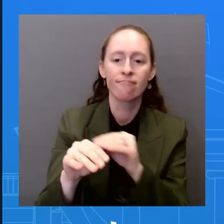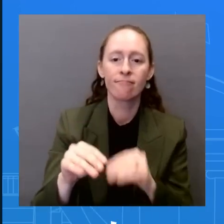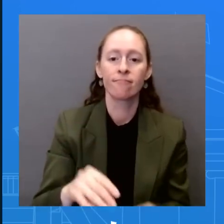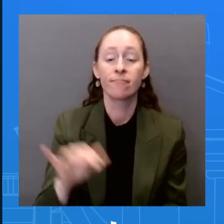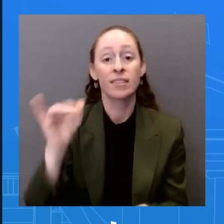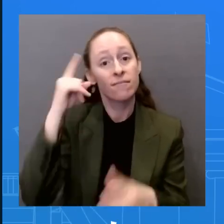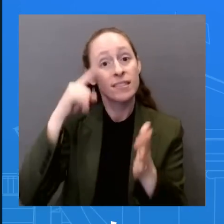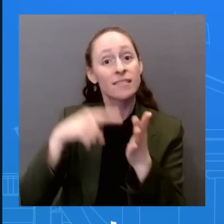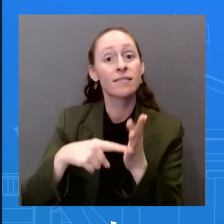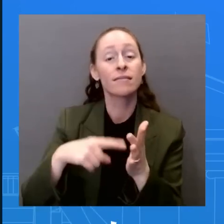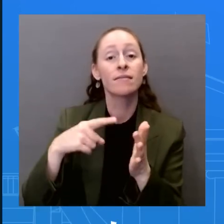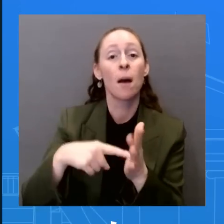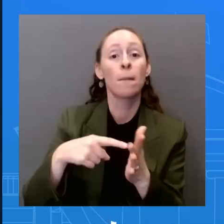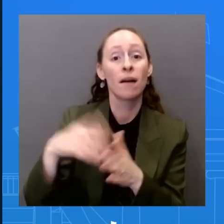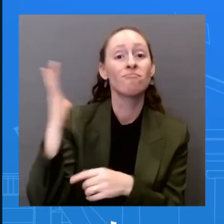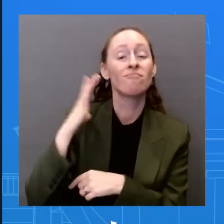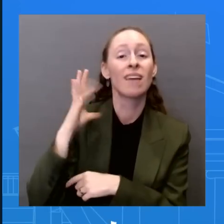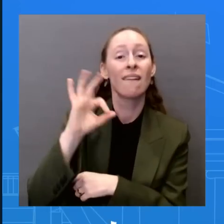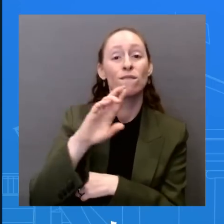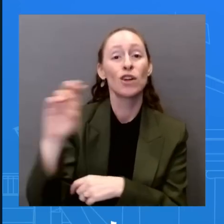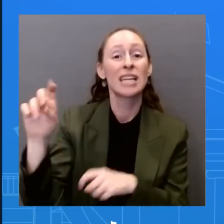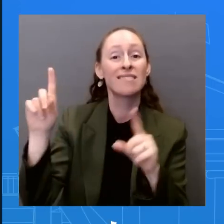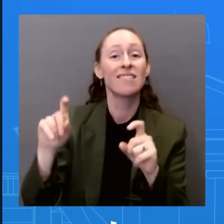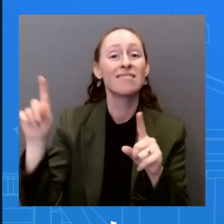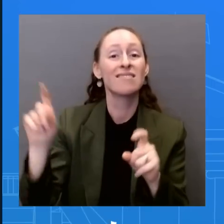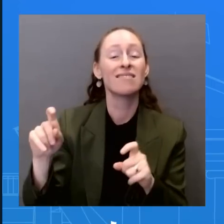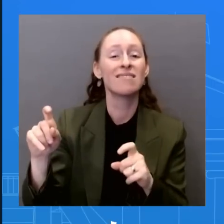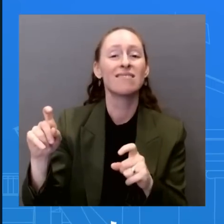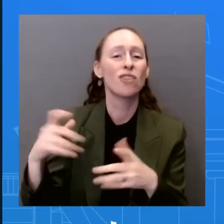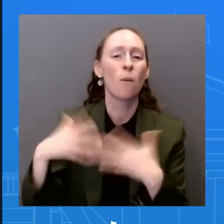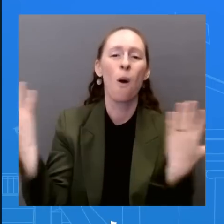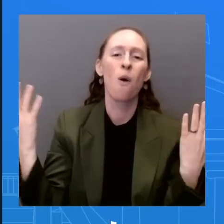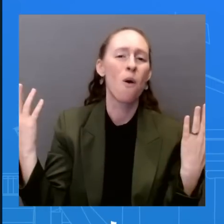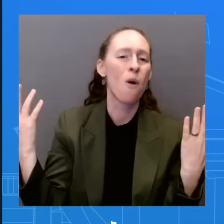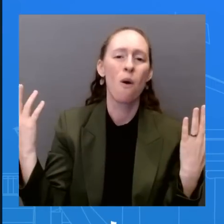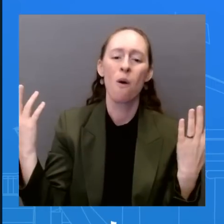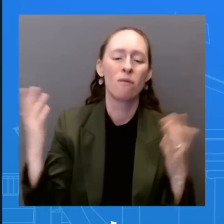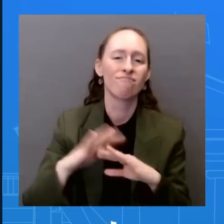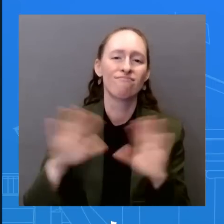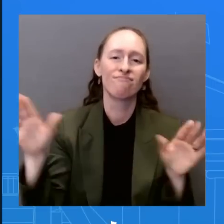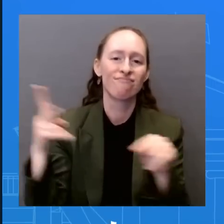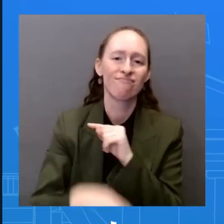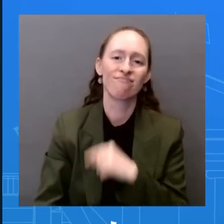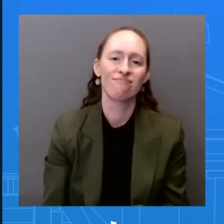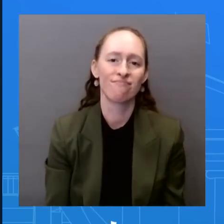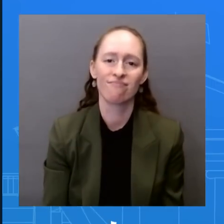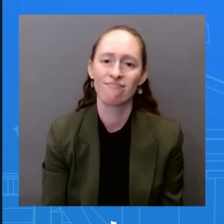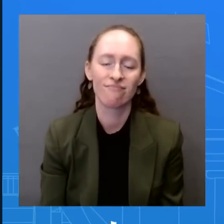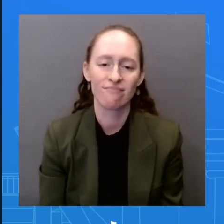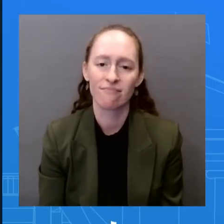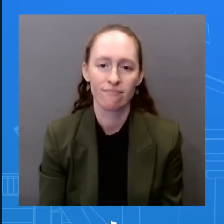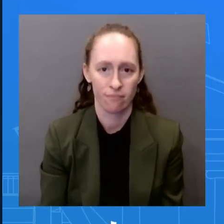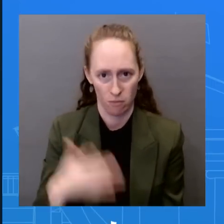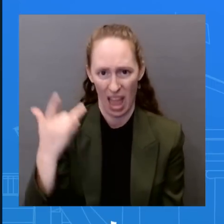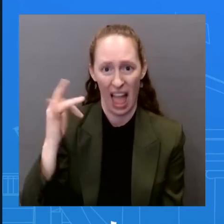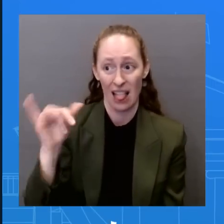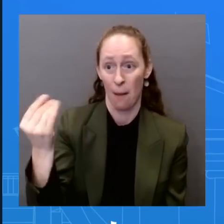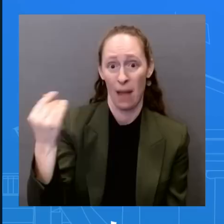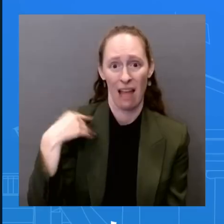But the other piece of this, too, is this is not new. We did -- we were -- we did this -- this same process this time last year,